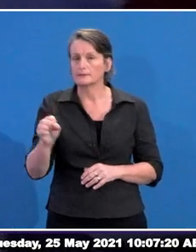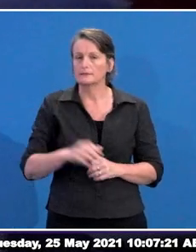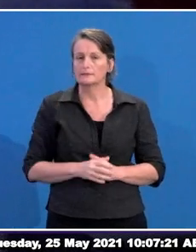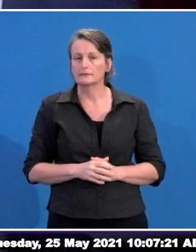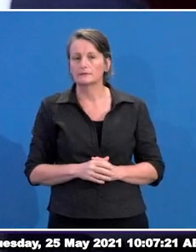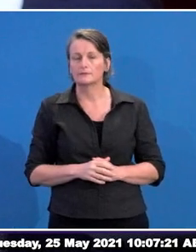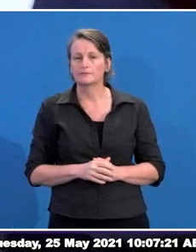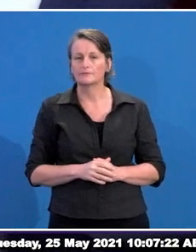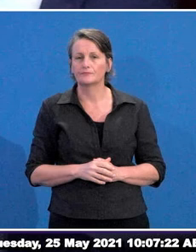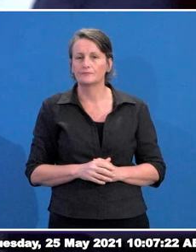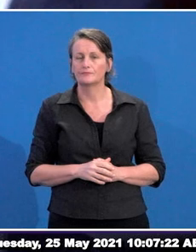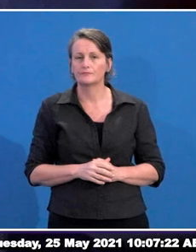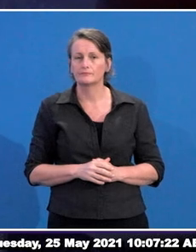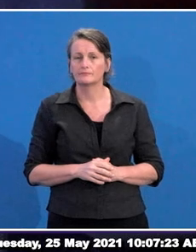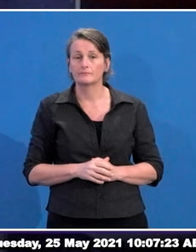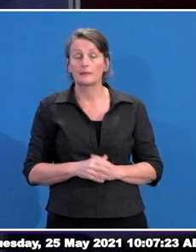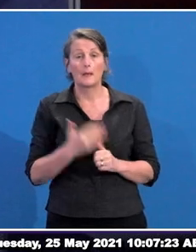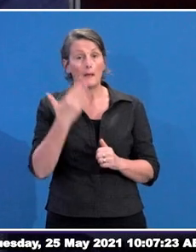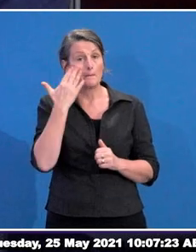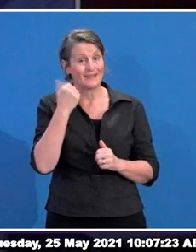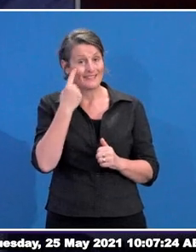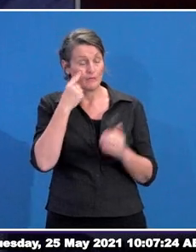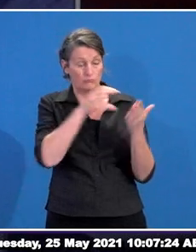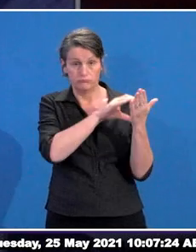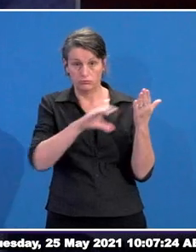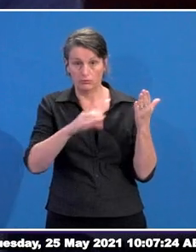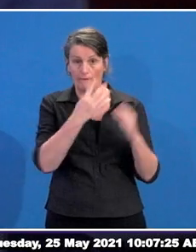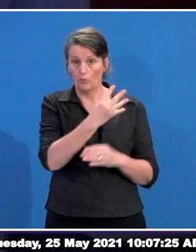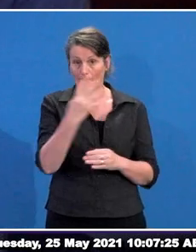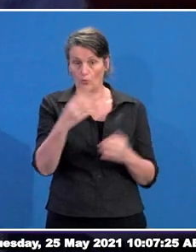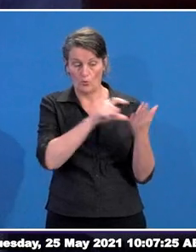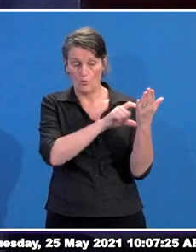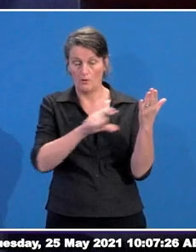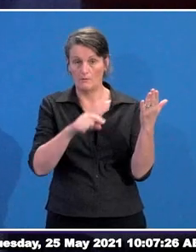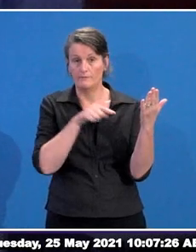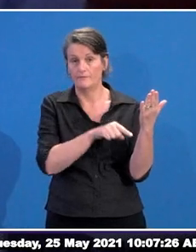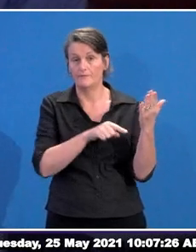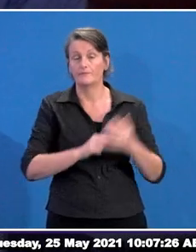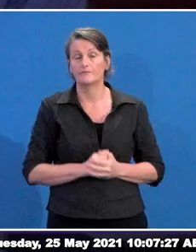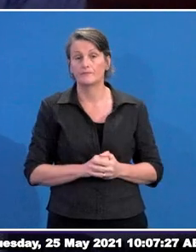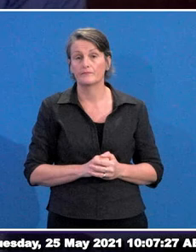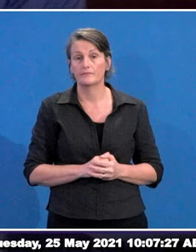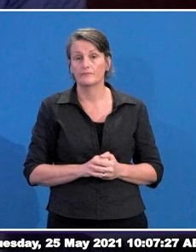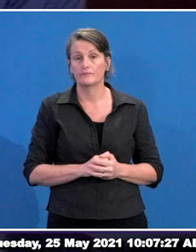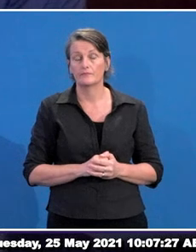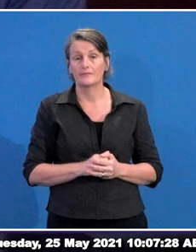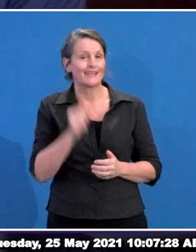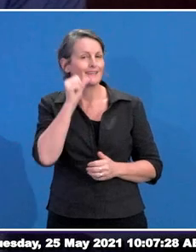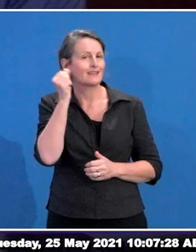Can I take you back to paragraph 44 of your statement? And we didn't touch on this directly yesterday.